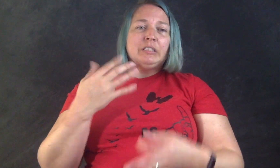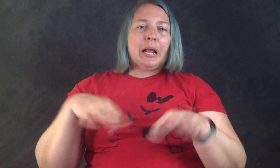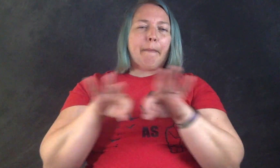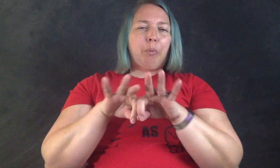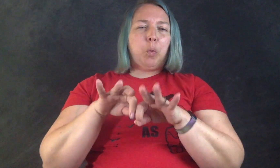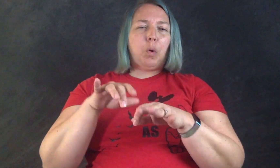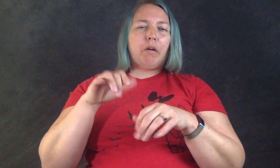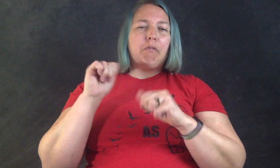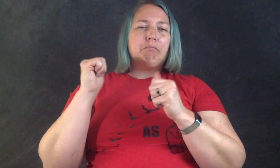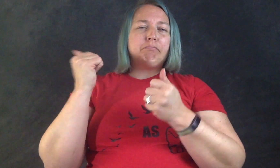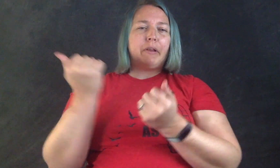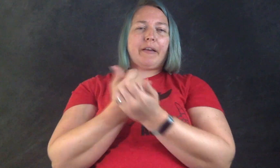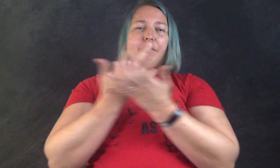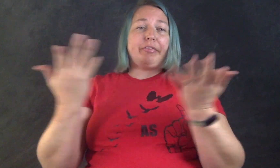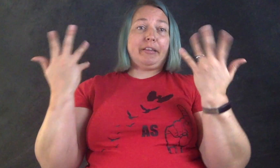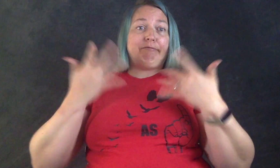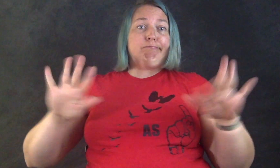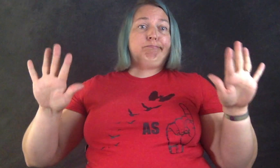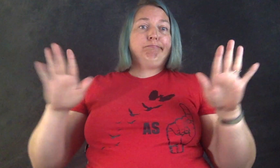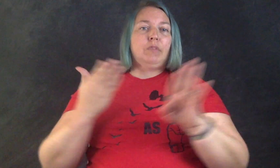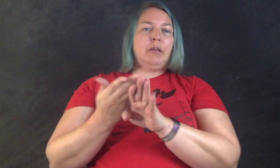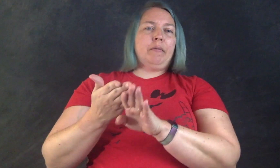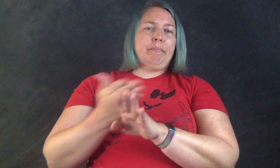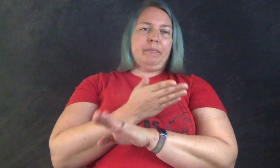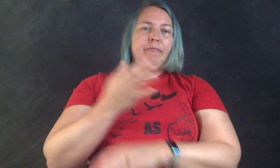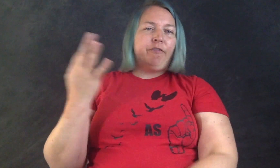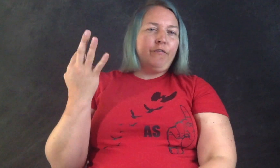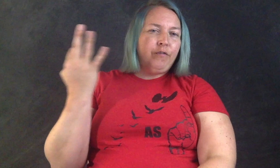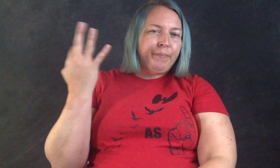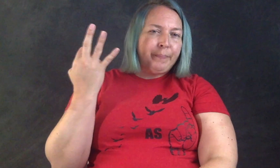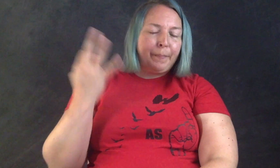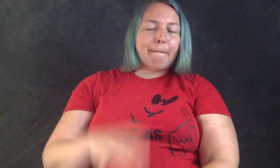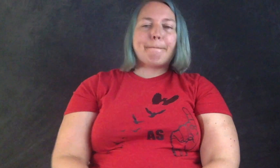Just be sure to have everything done by FRIDAY!